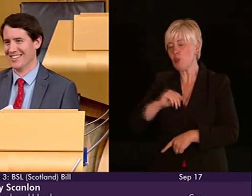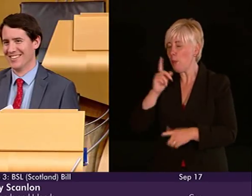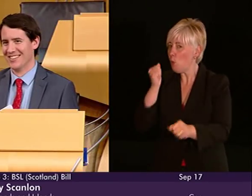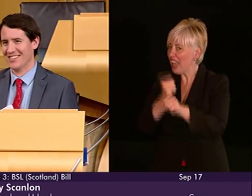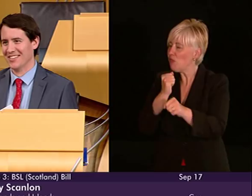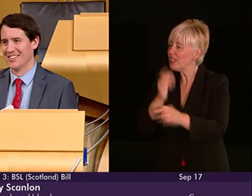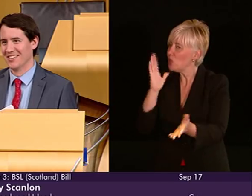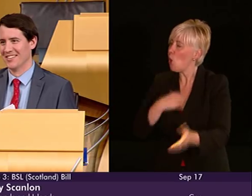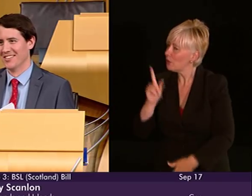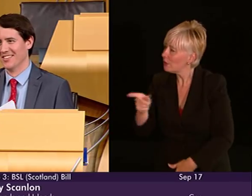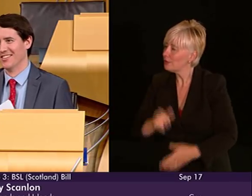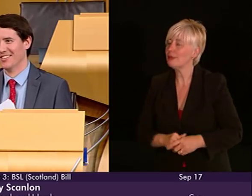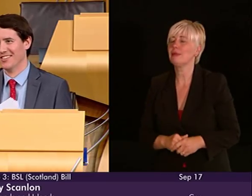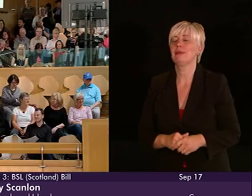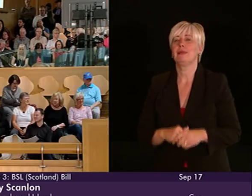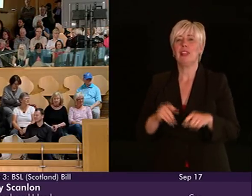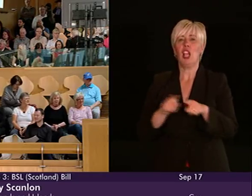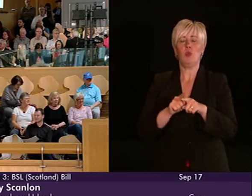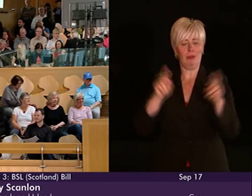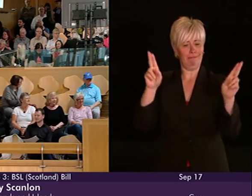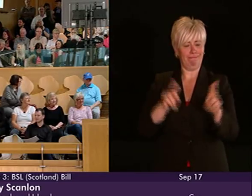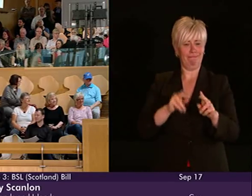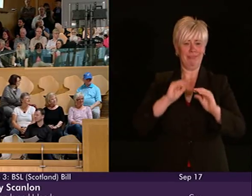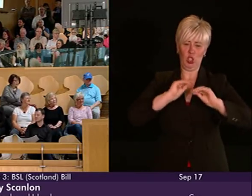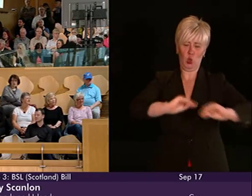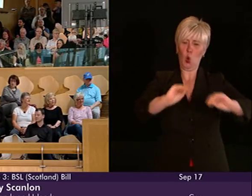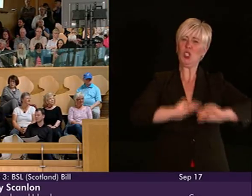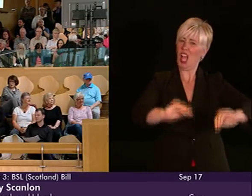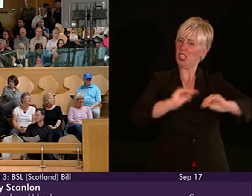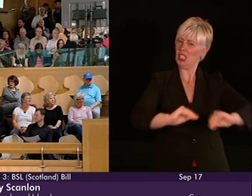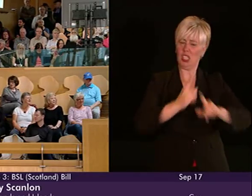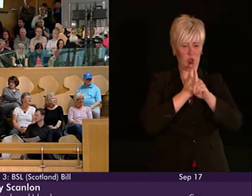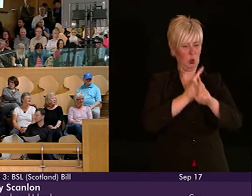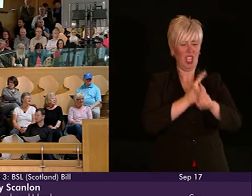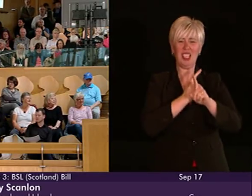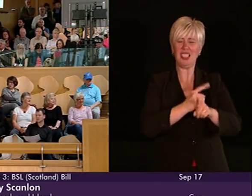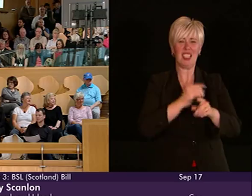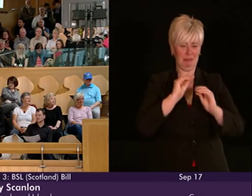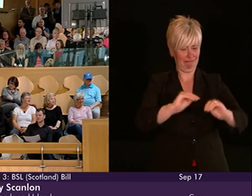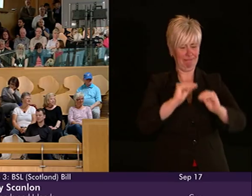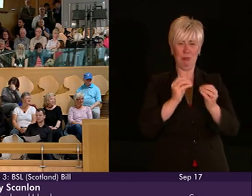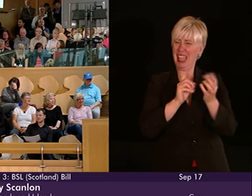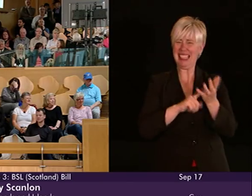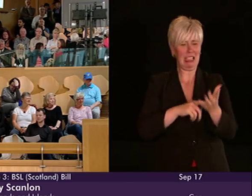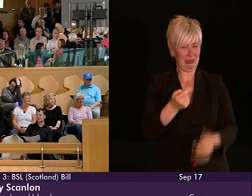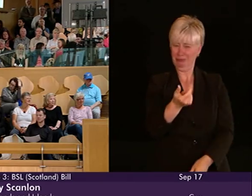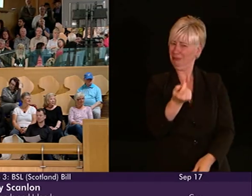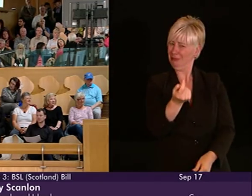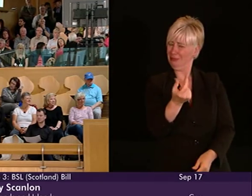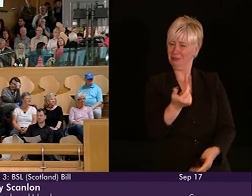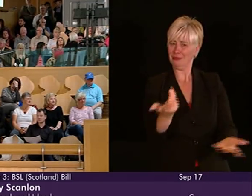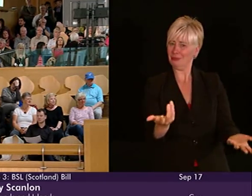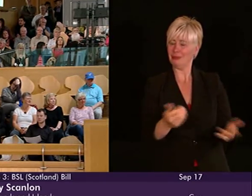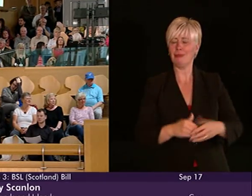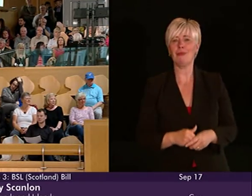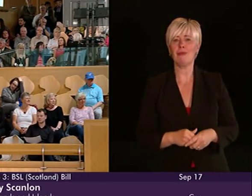of BSL teaching and support is a lack of teachers. The Scottish Government could look at how